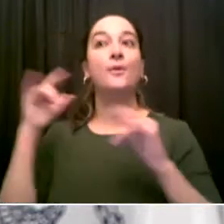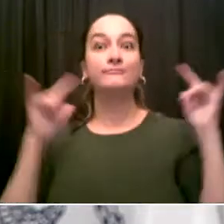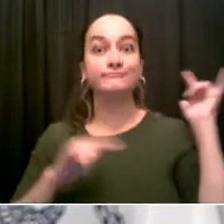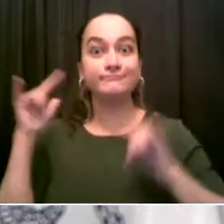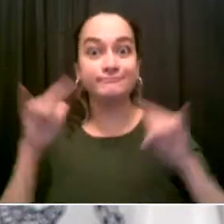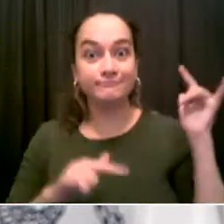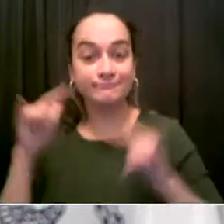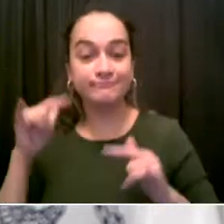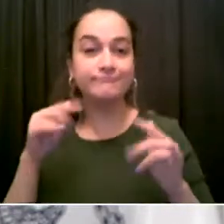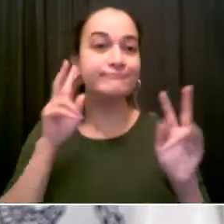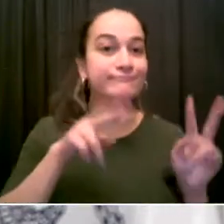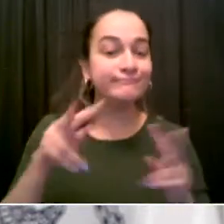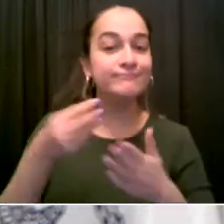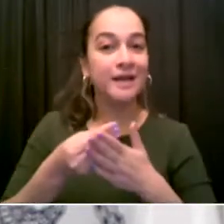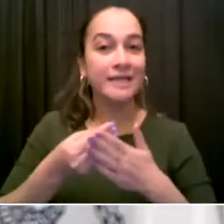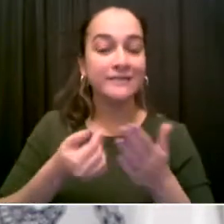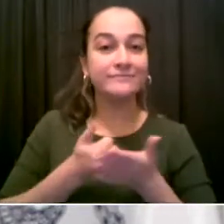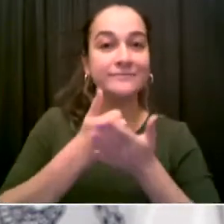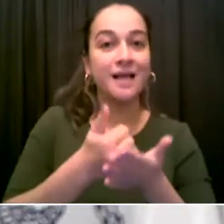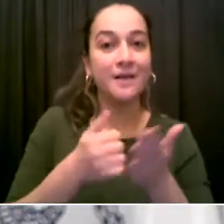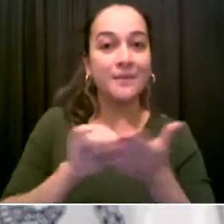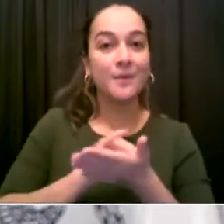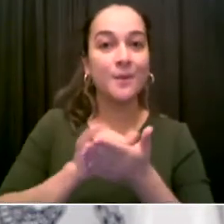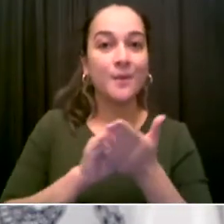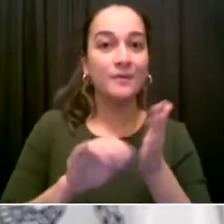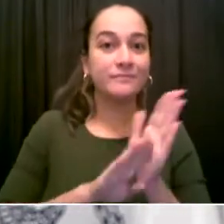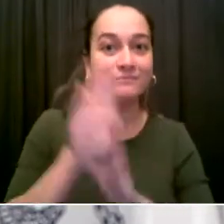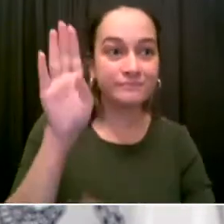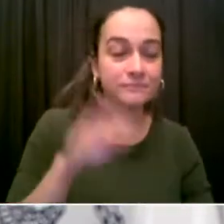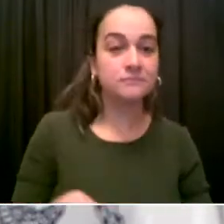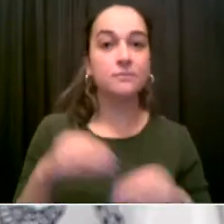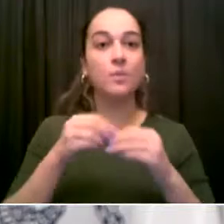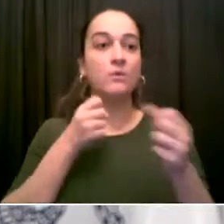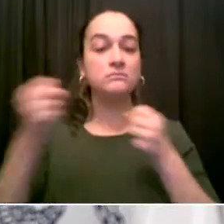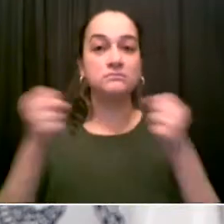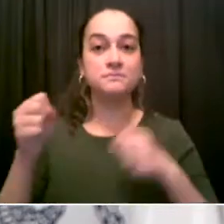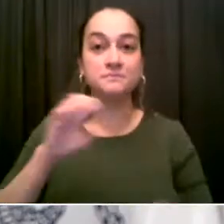IMPOANRTT ELEMENTS IS HEAVY ON THE VACCINATION. BRING BACK THE ECONOMY AND THE JOBS AND THE TOURISM AND THAT